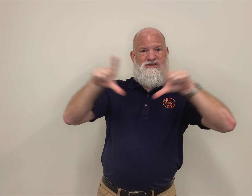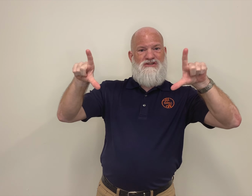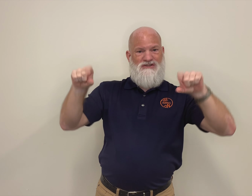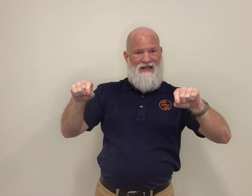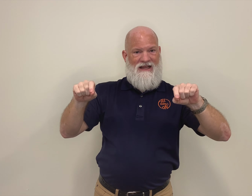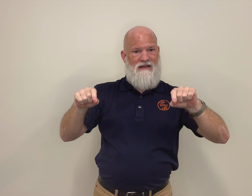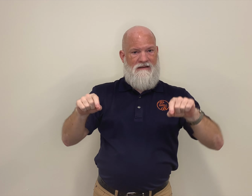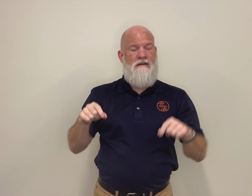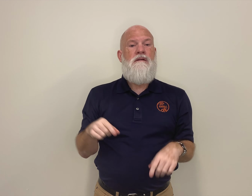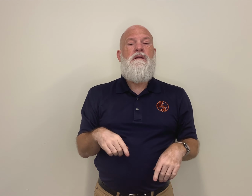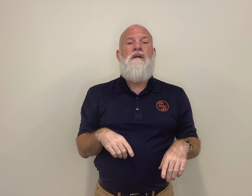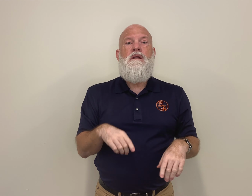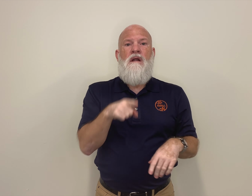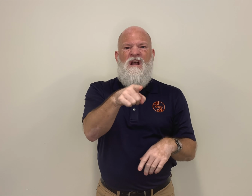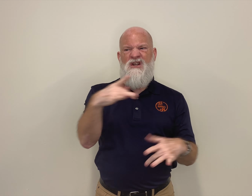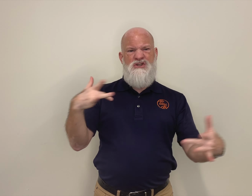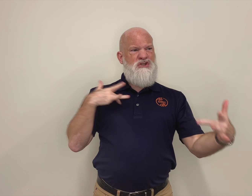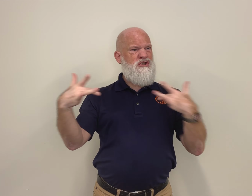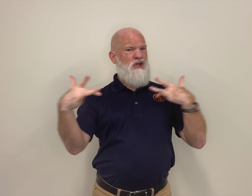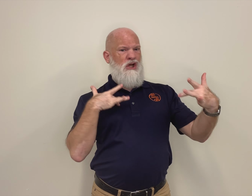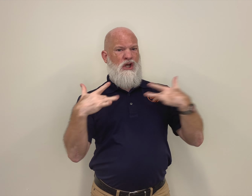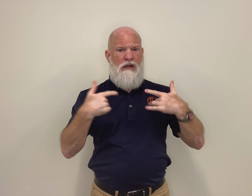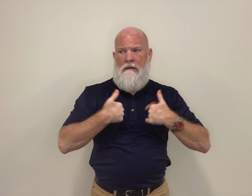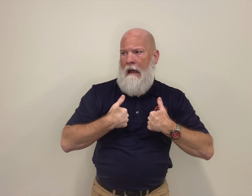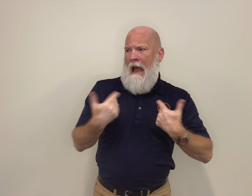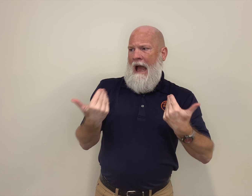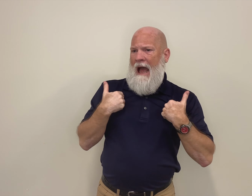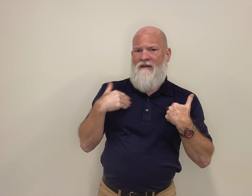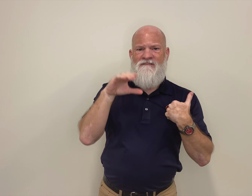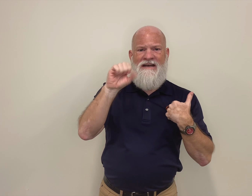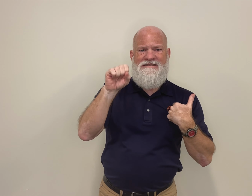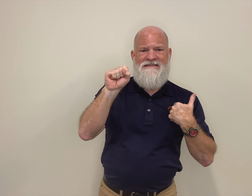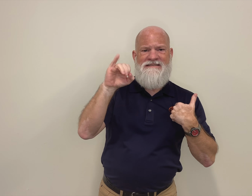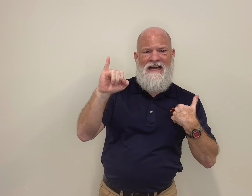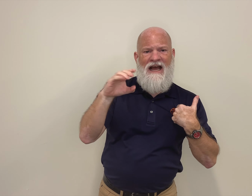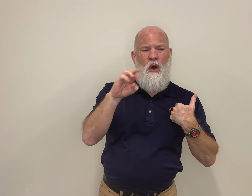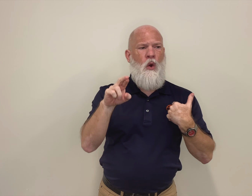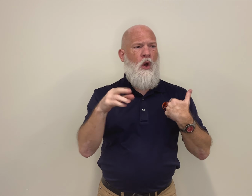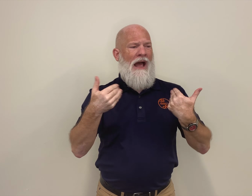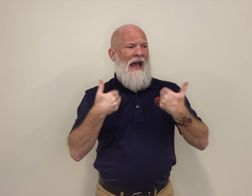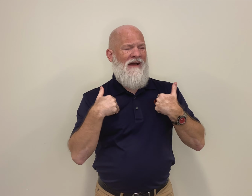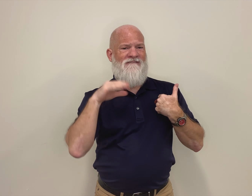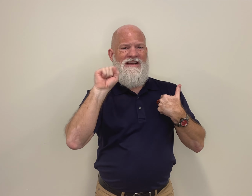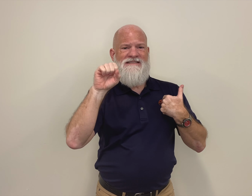You might be concerned because you're on SSI, or retired, or on disability.